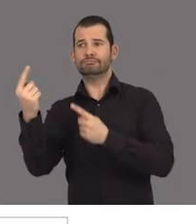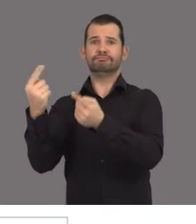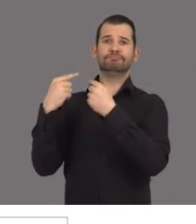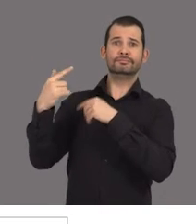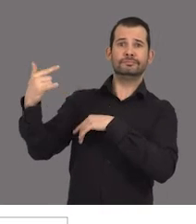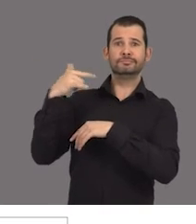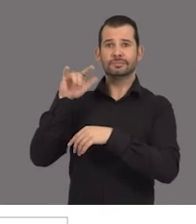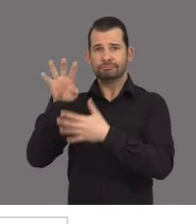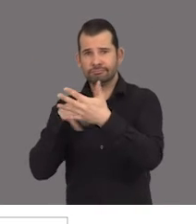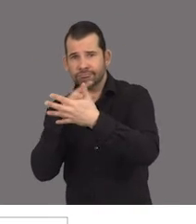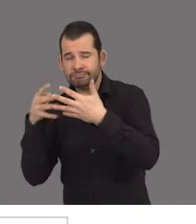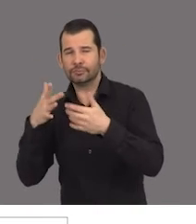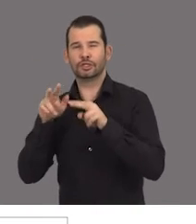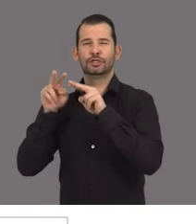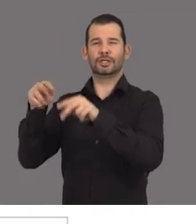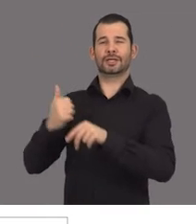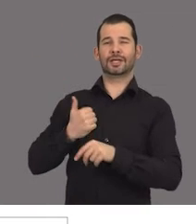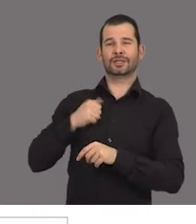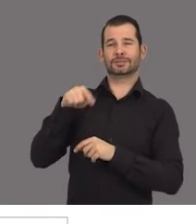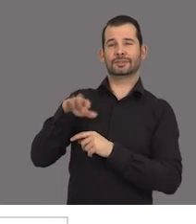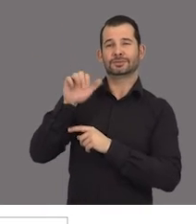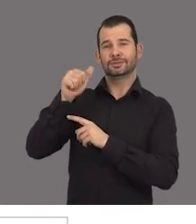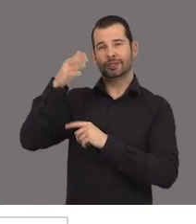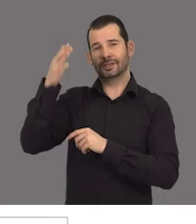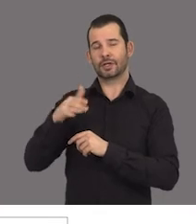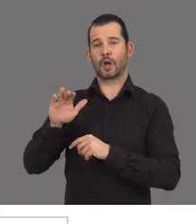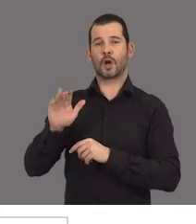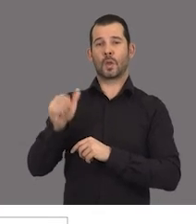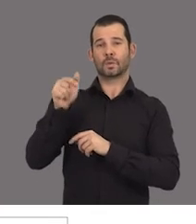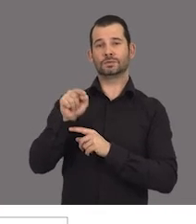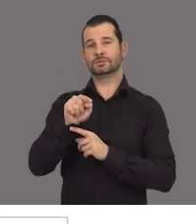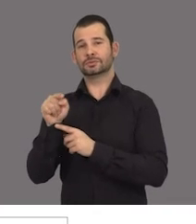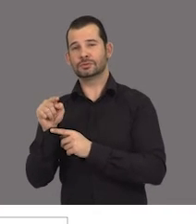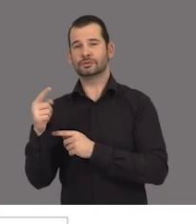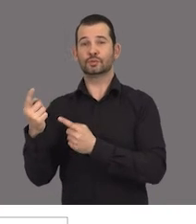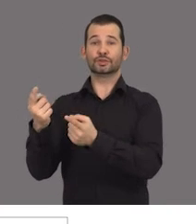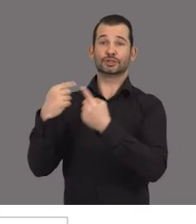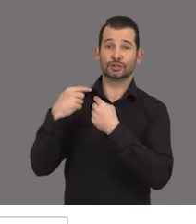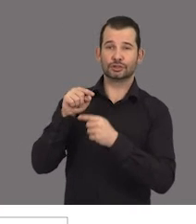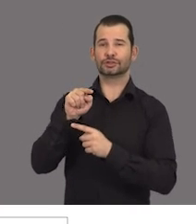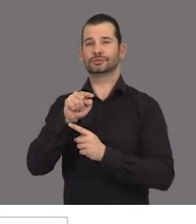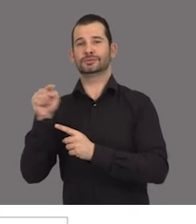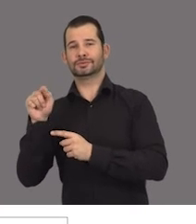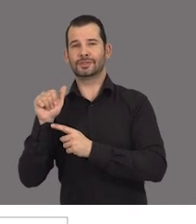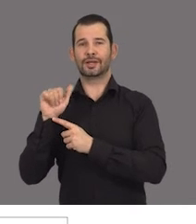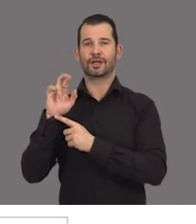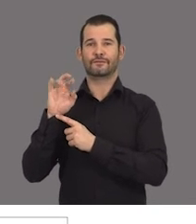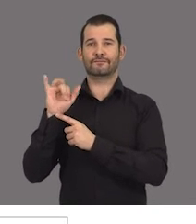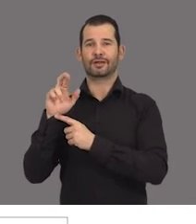to canada.ca/lowest-return-airfare.